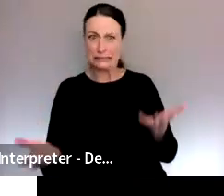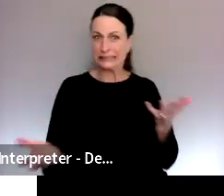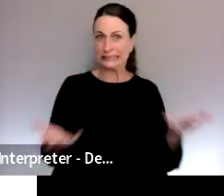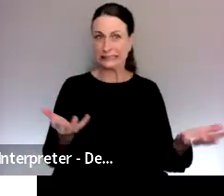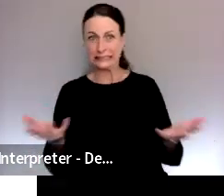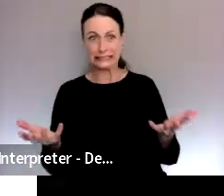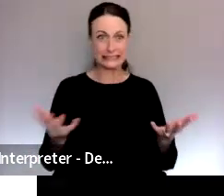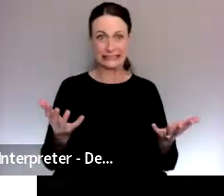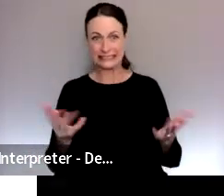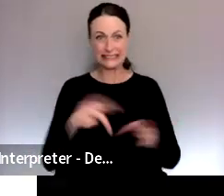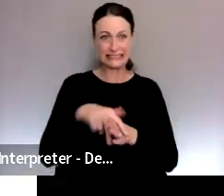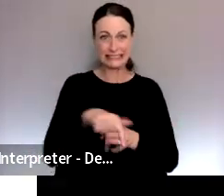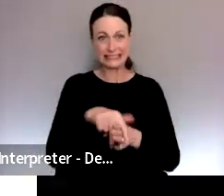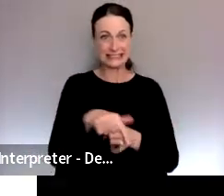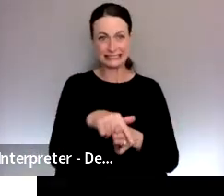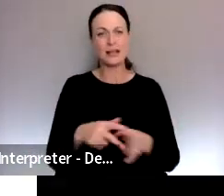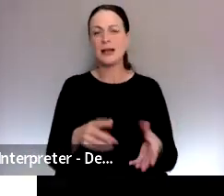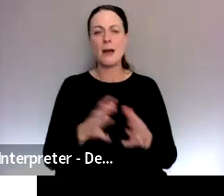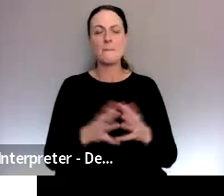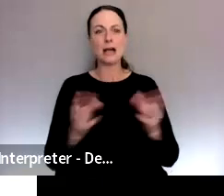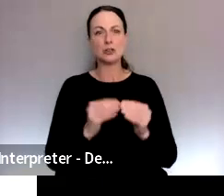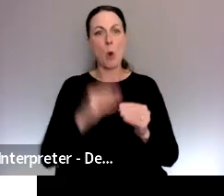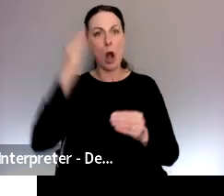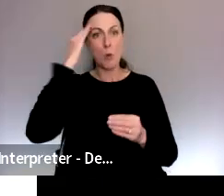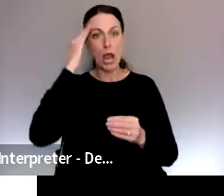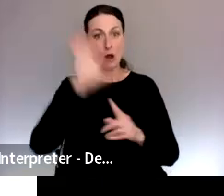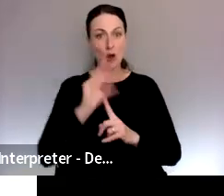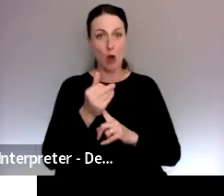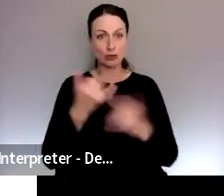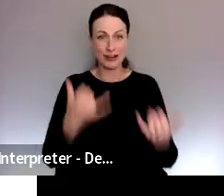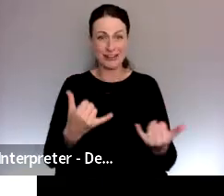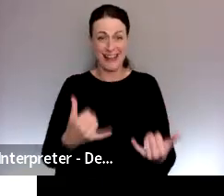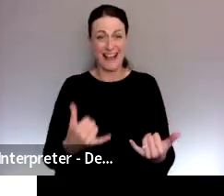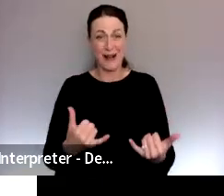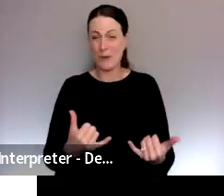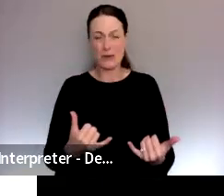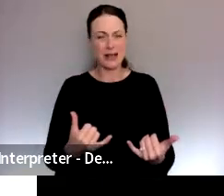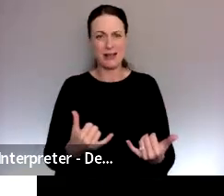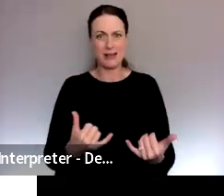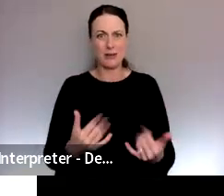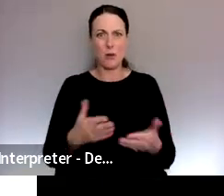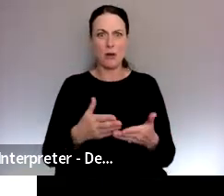Especially in the much more aware culture that we're moving into these days worldwide,